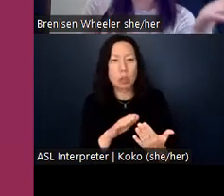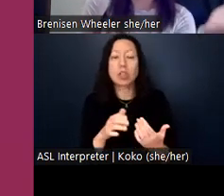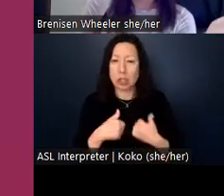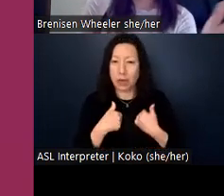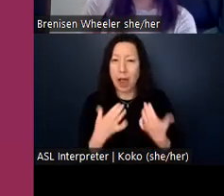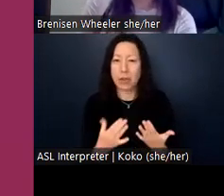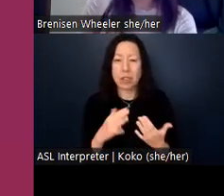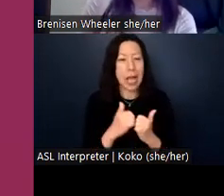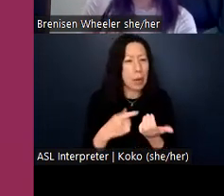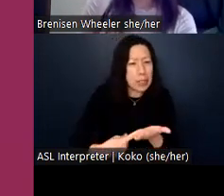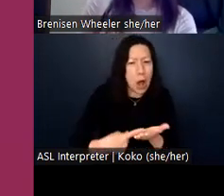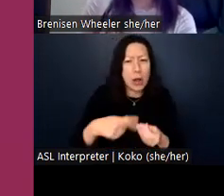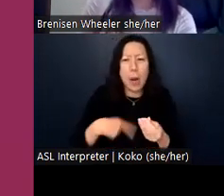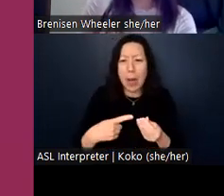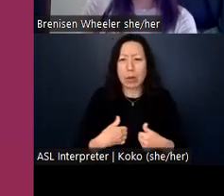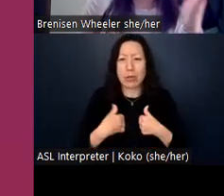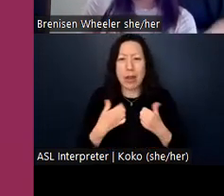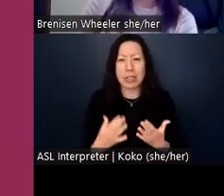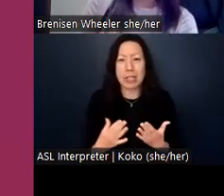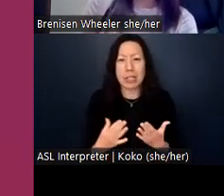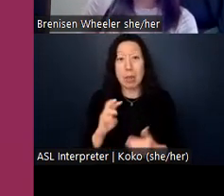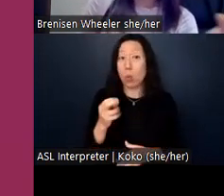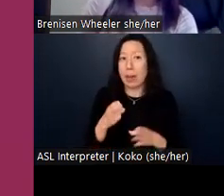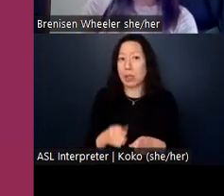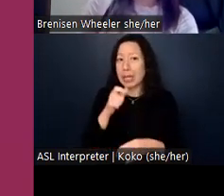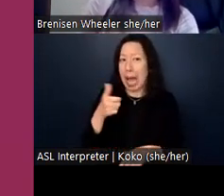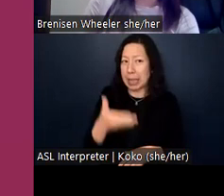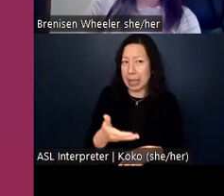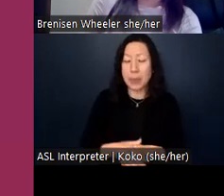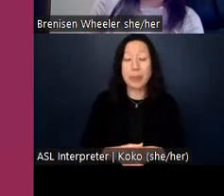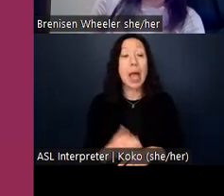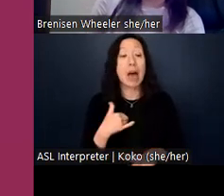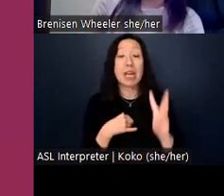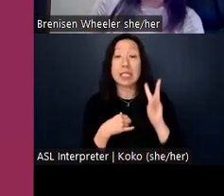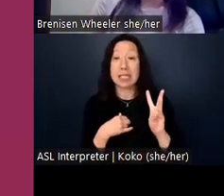not There There are 6 key elements that can go into this approach.